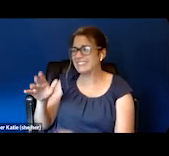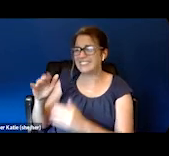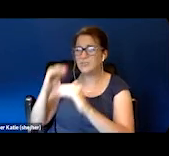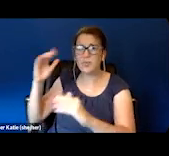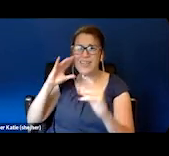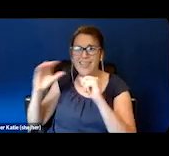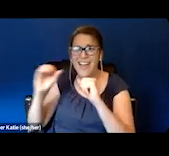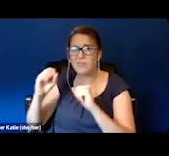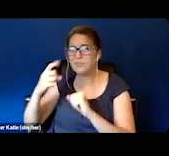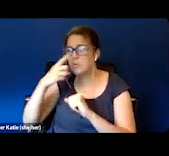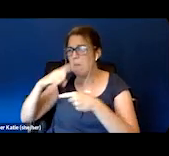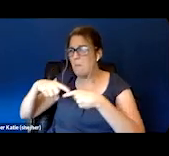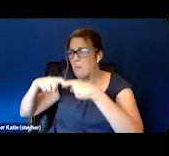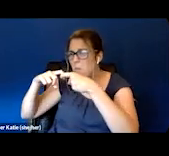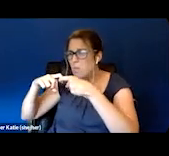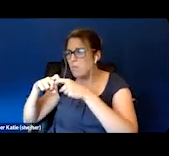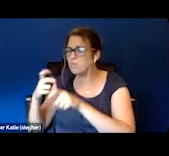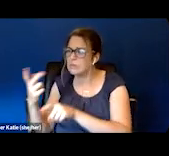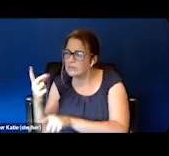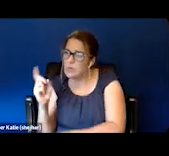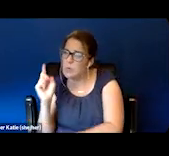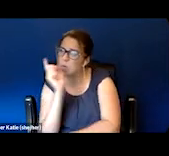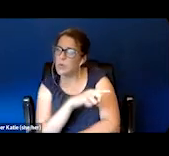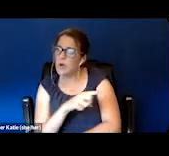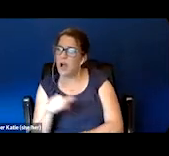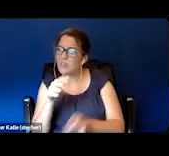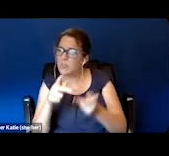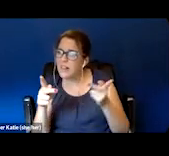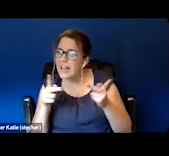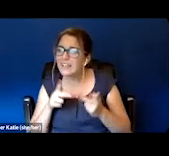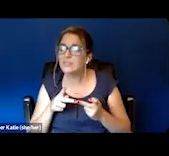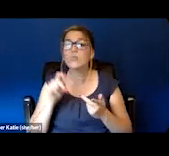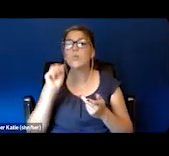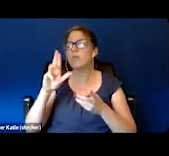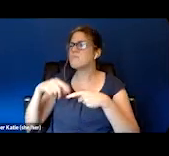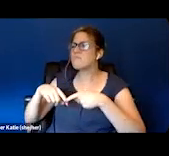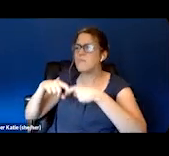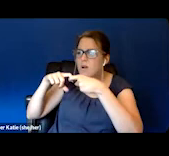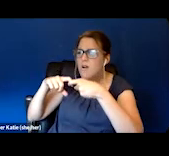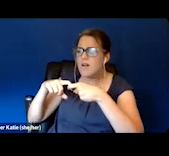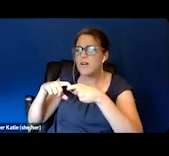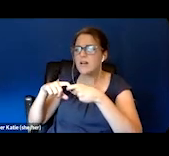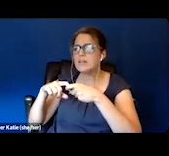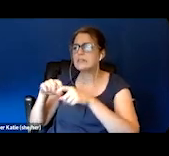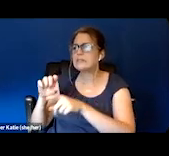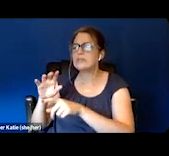You can either try and find a place that's a little quieter, or you can just pause and resume once that noise level calms down.